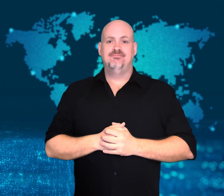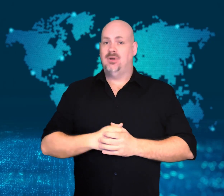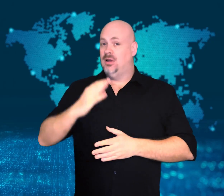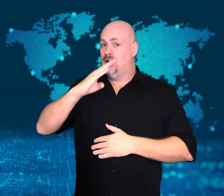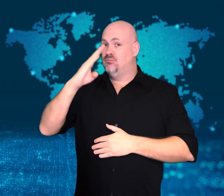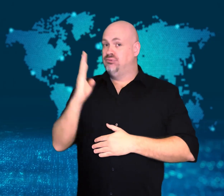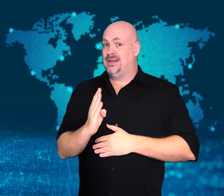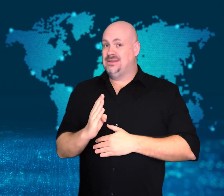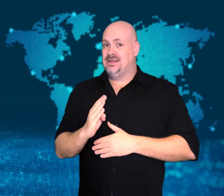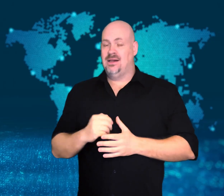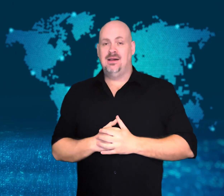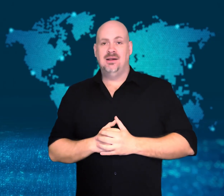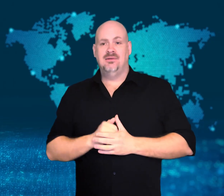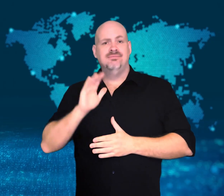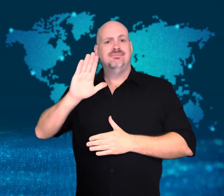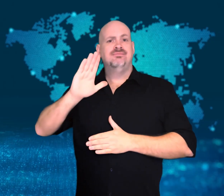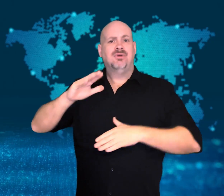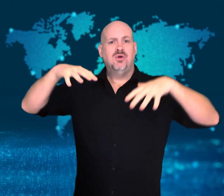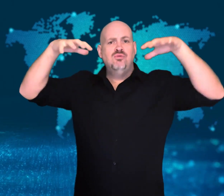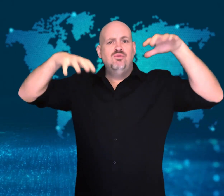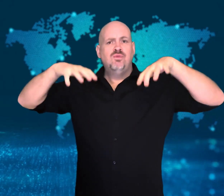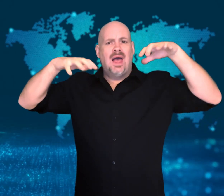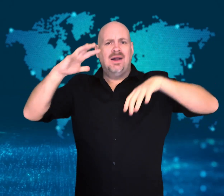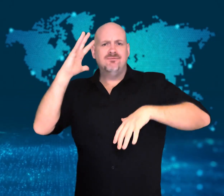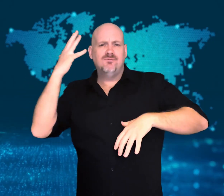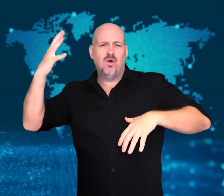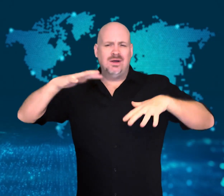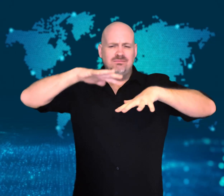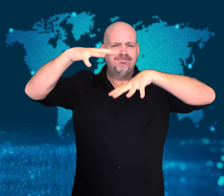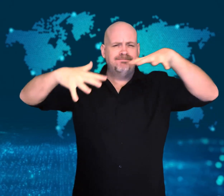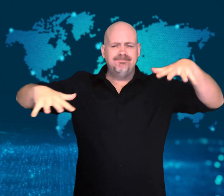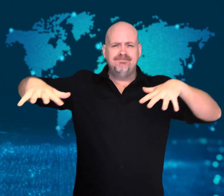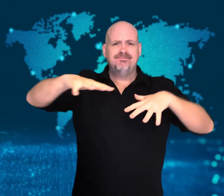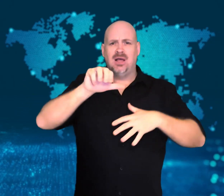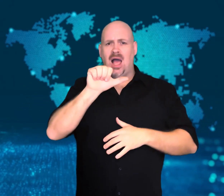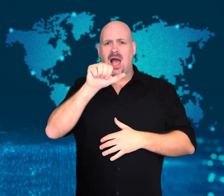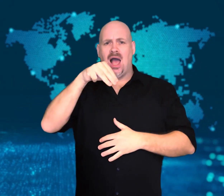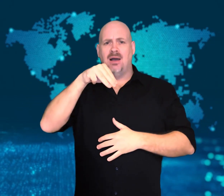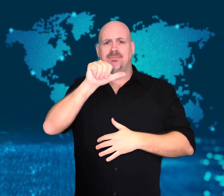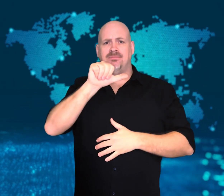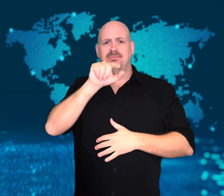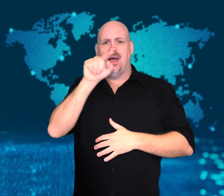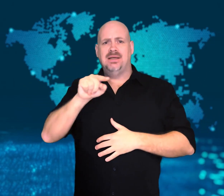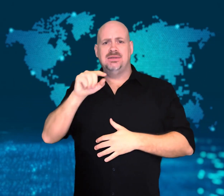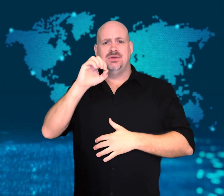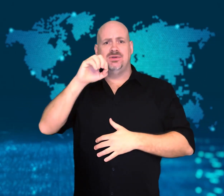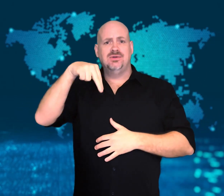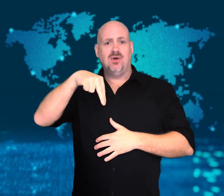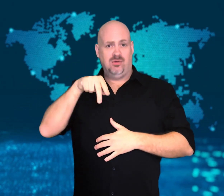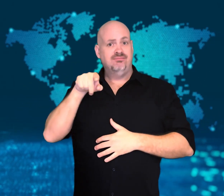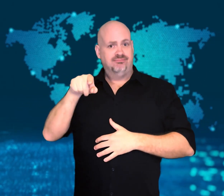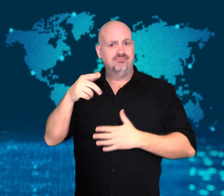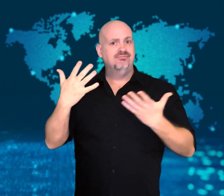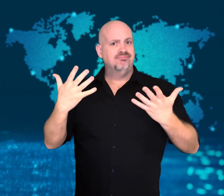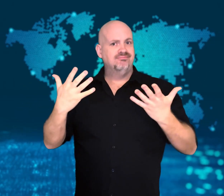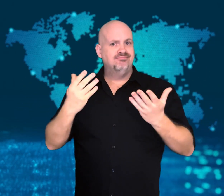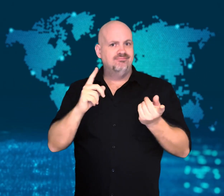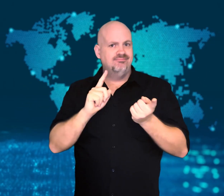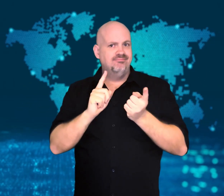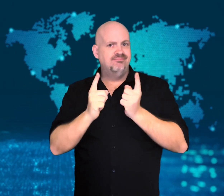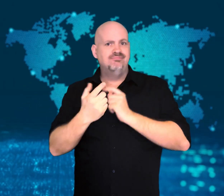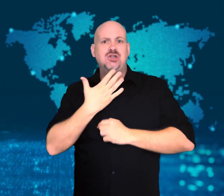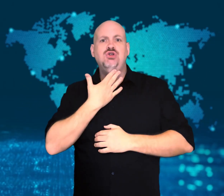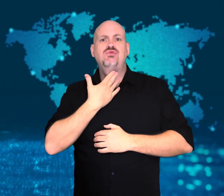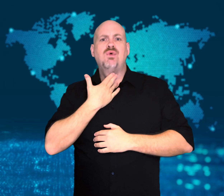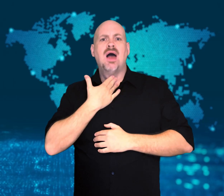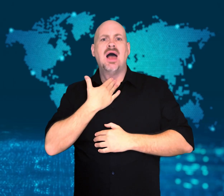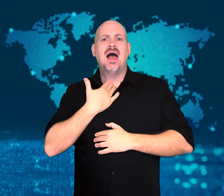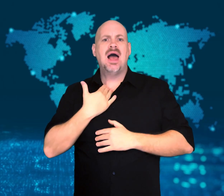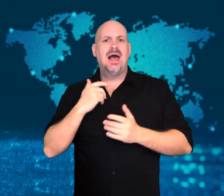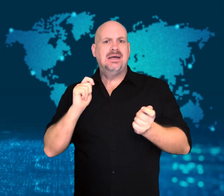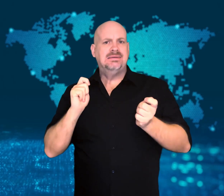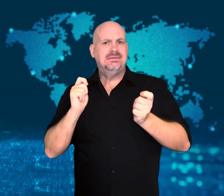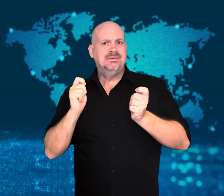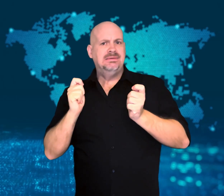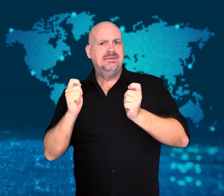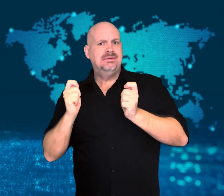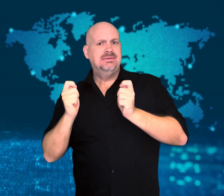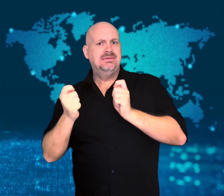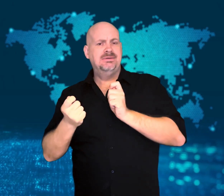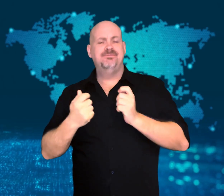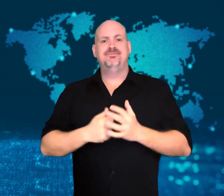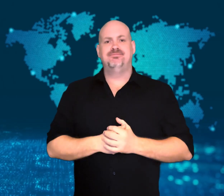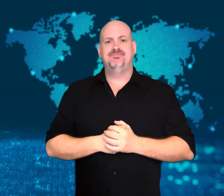Amazon drying up.